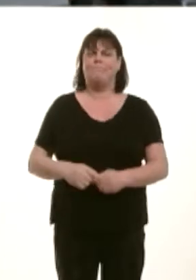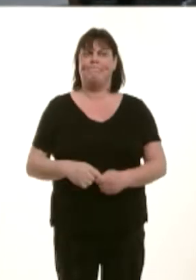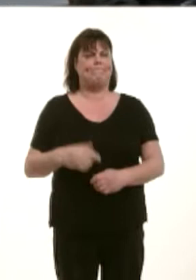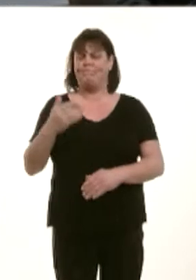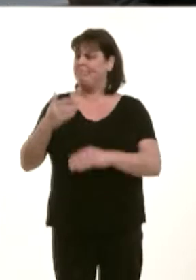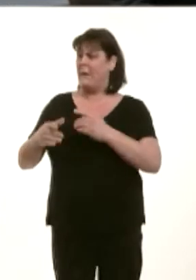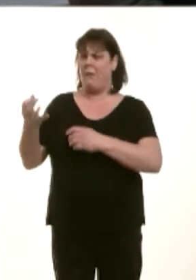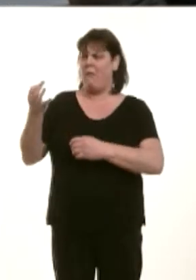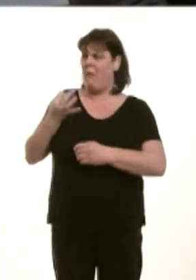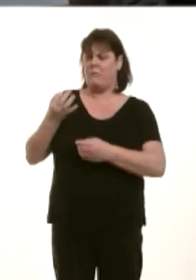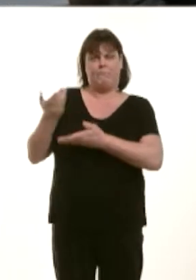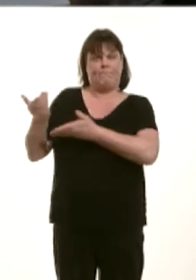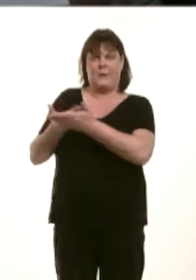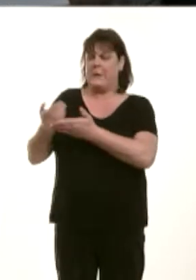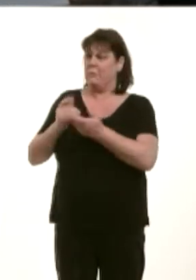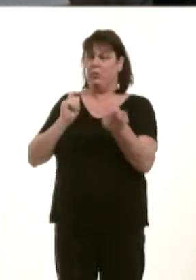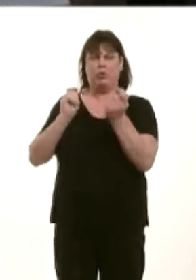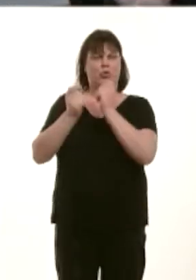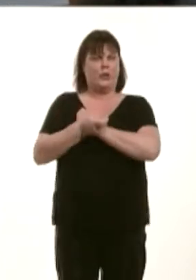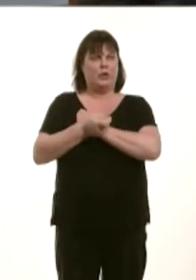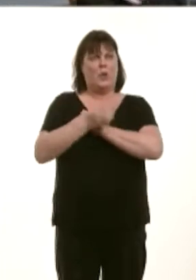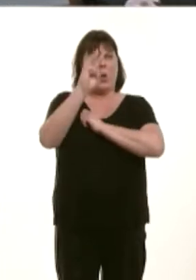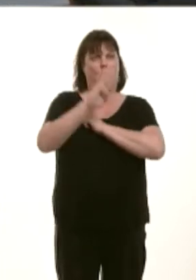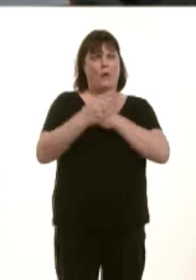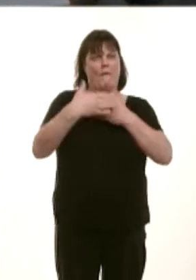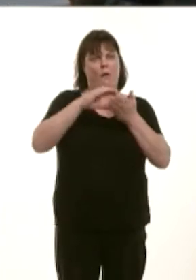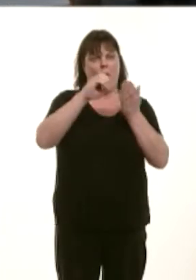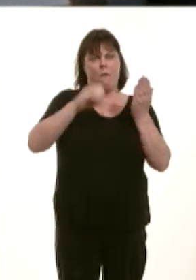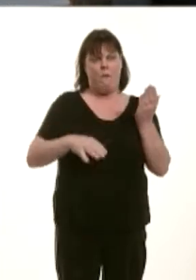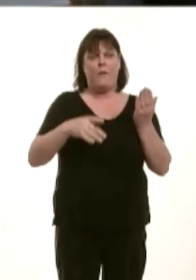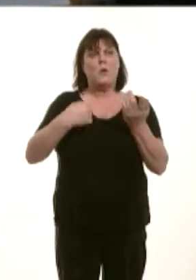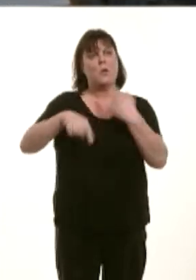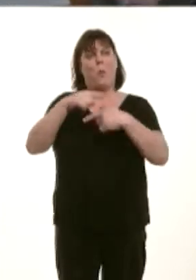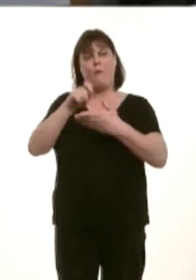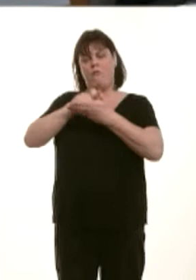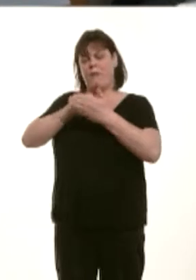The Minister has written to the UK Government to raise this issue.